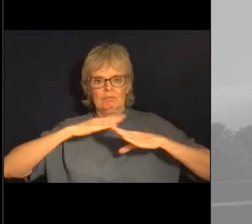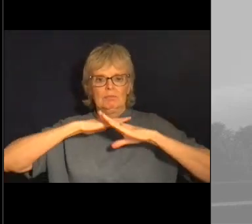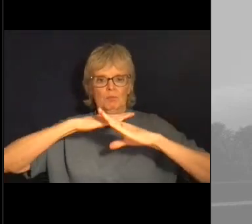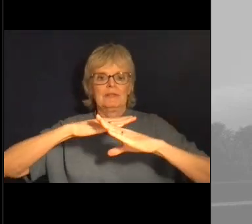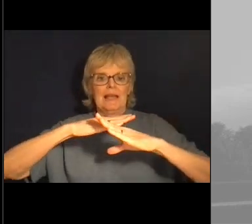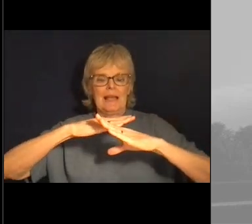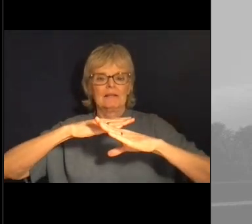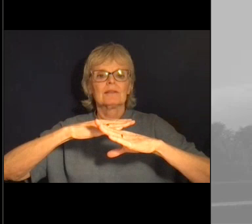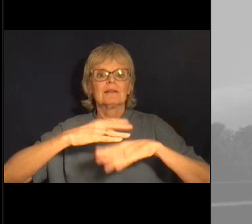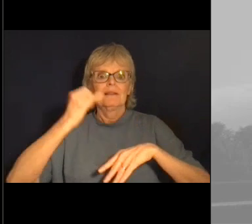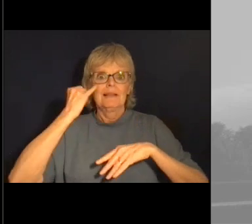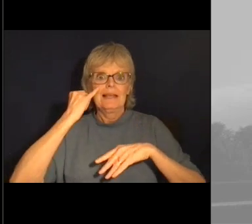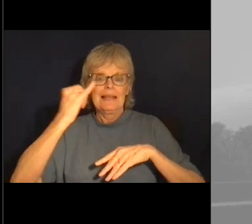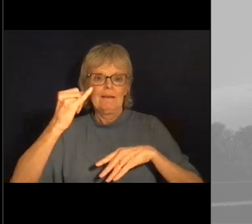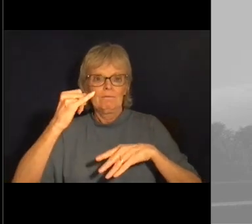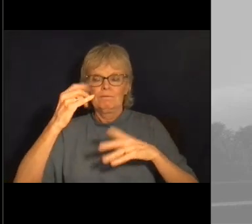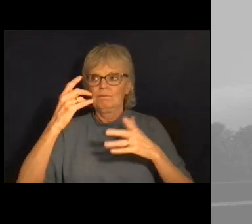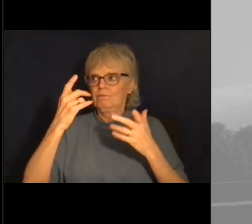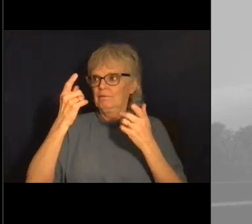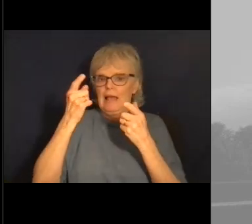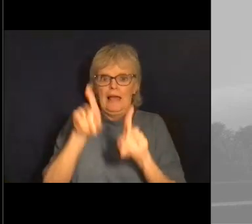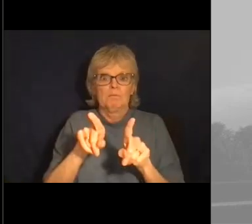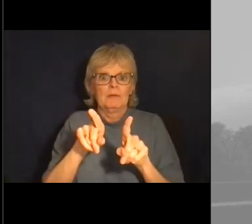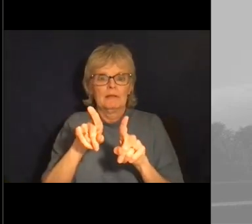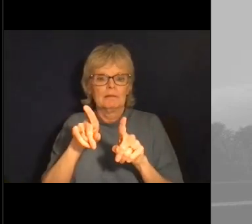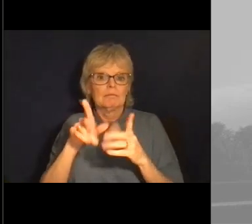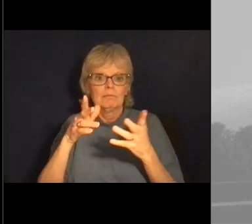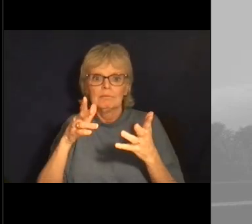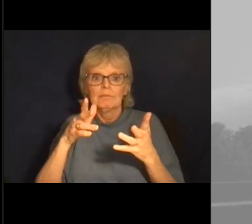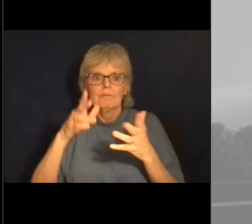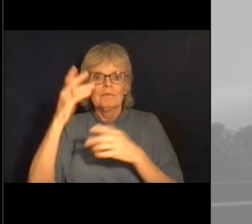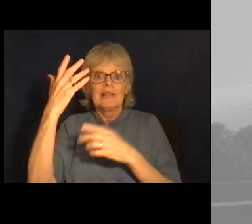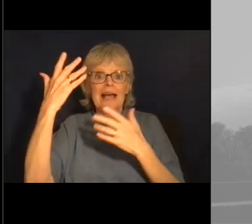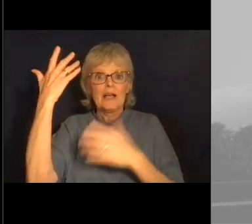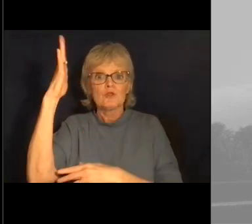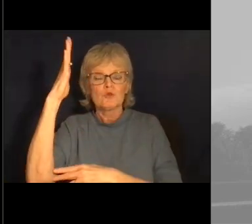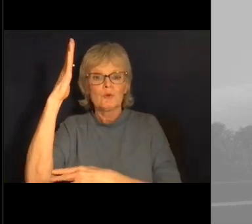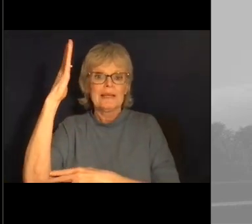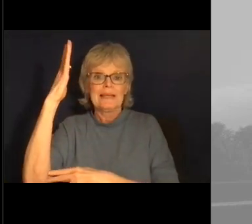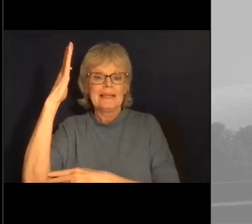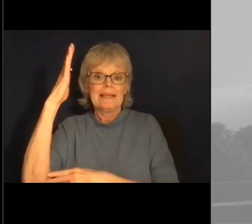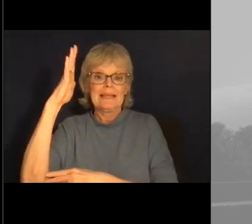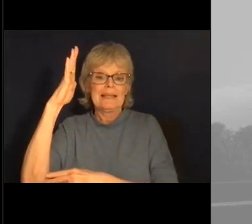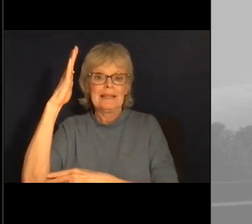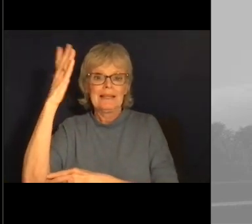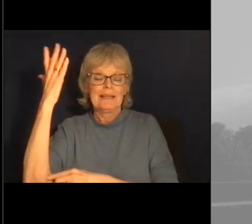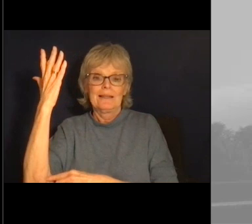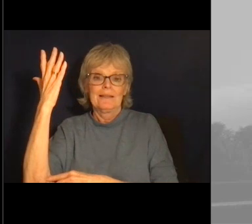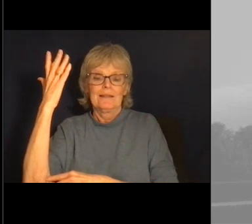if we were to get into an event that had like debris. Like a tree limb or something like that. And the trucks' pretty hardy, I mean,